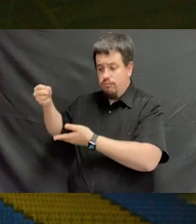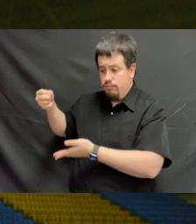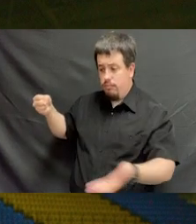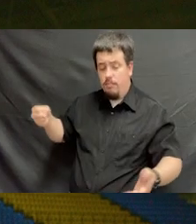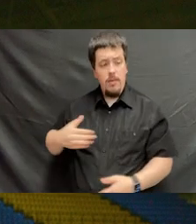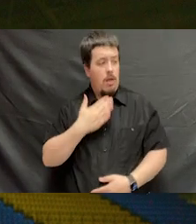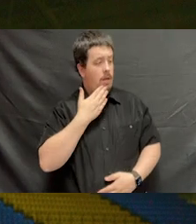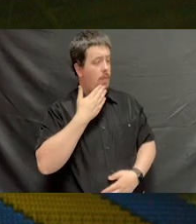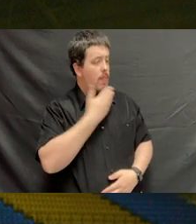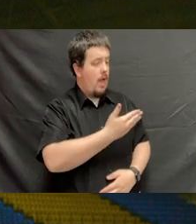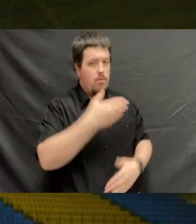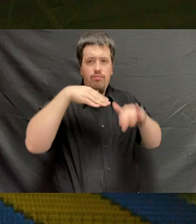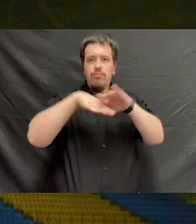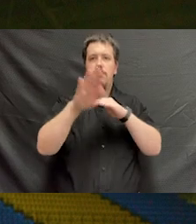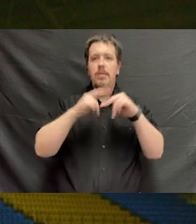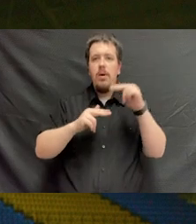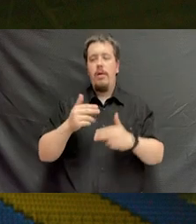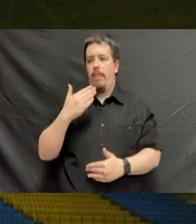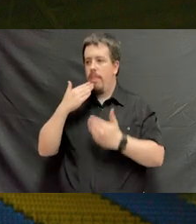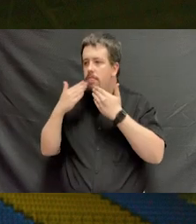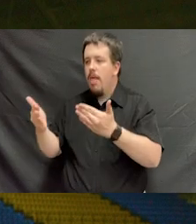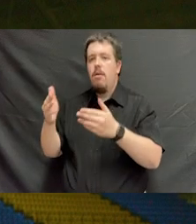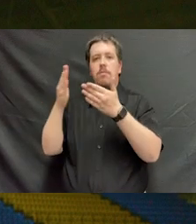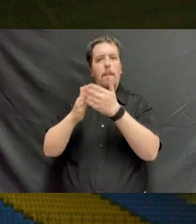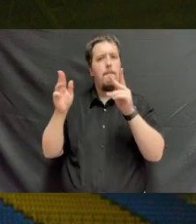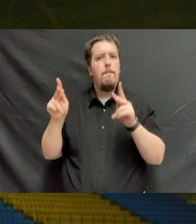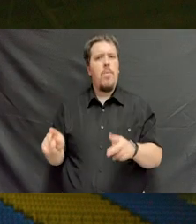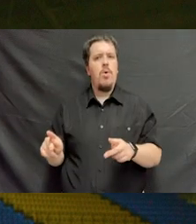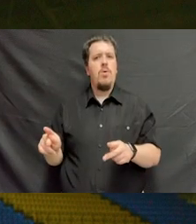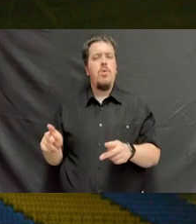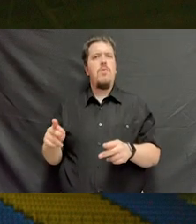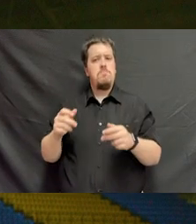as you moved into a building. Say thank you to a person who made it possible